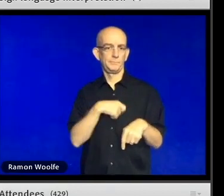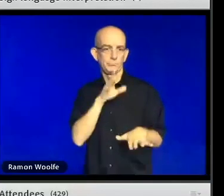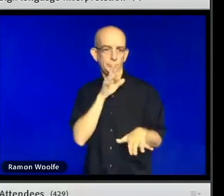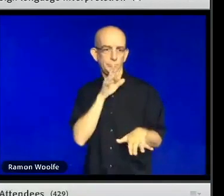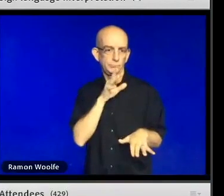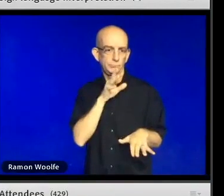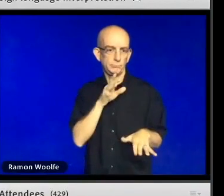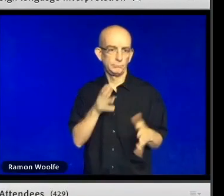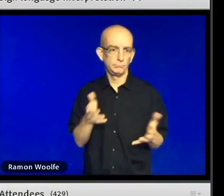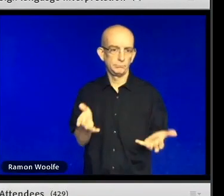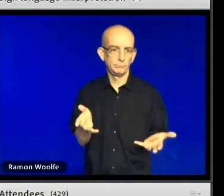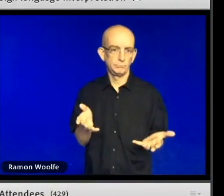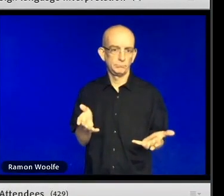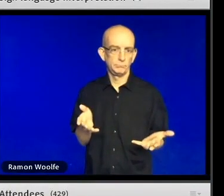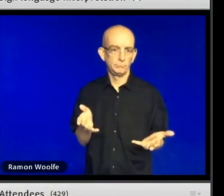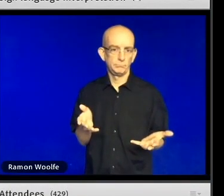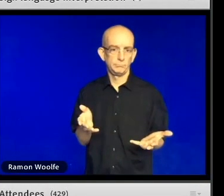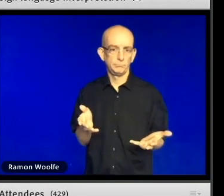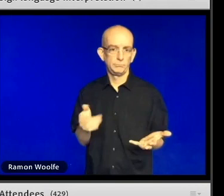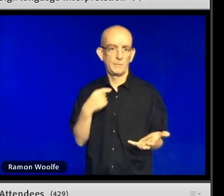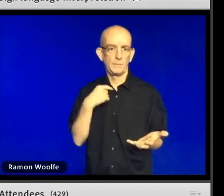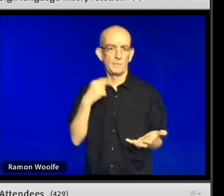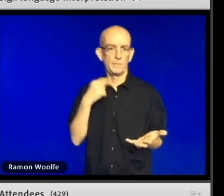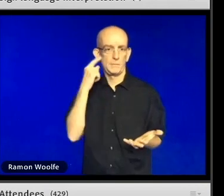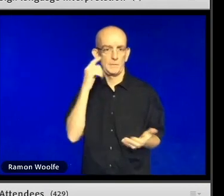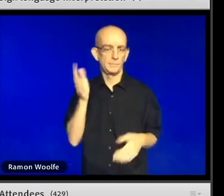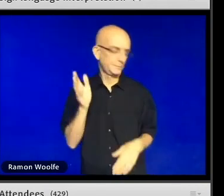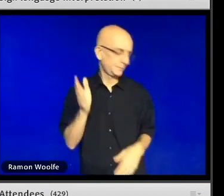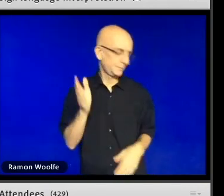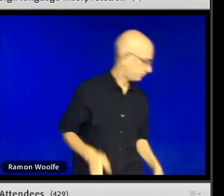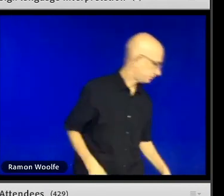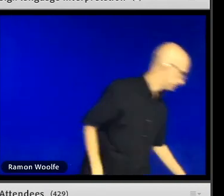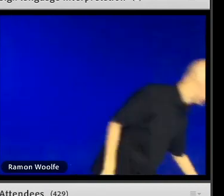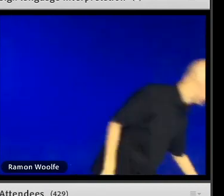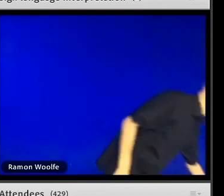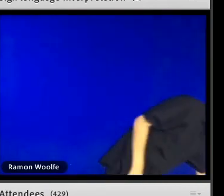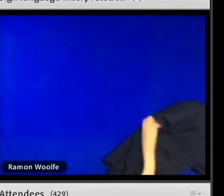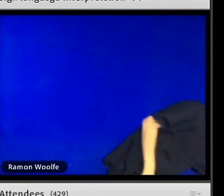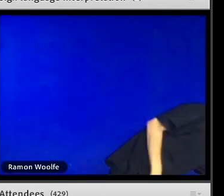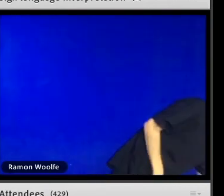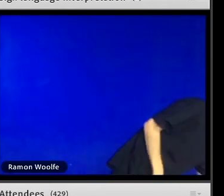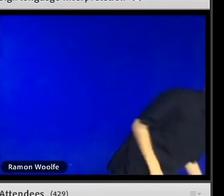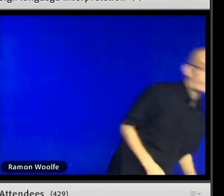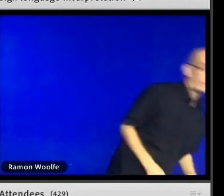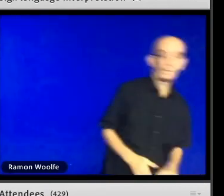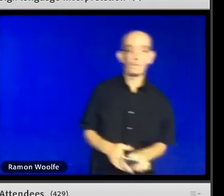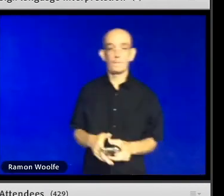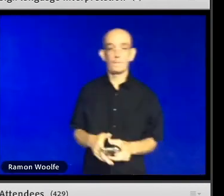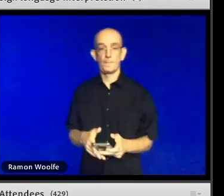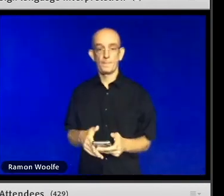plans. These assessments involve 7 countries. Mexico, Nicaragua, Venezuela, Colombia, Ecuador, Peru and Chile. Next slide, please.